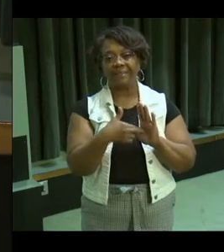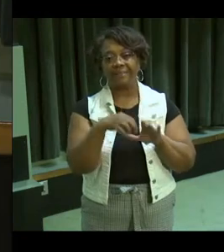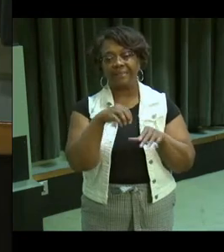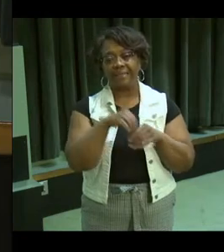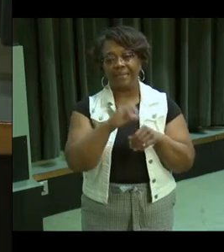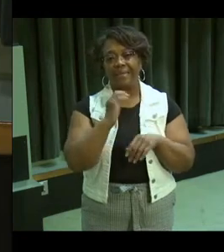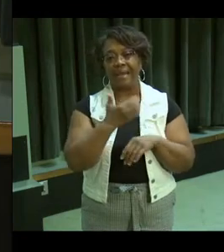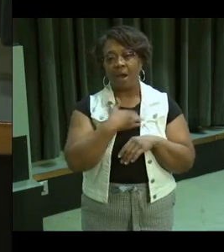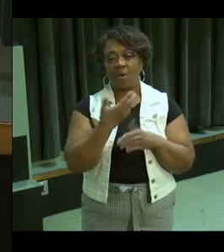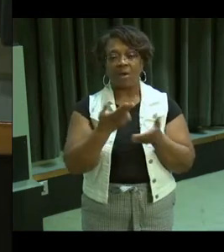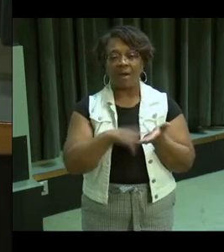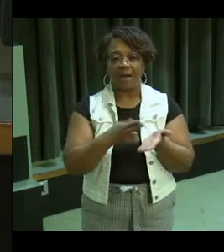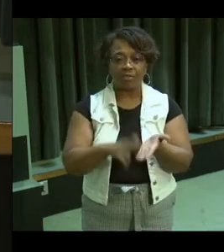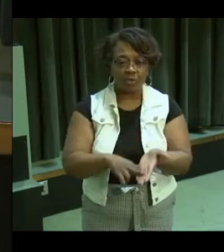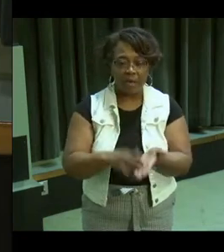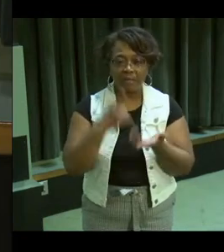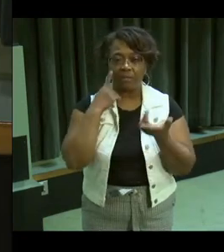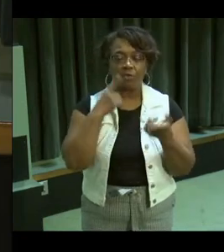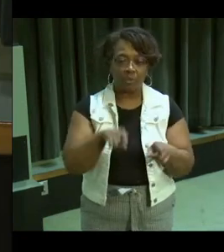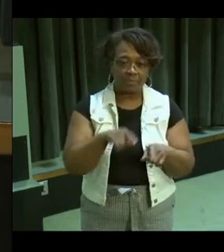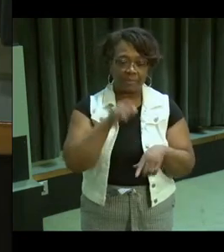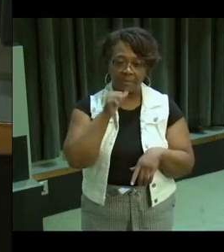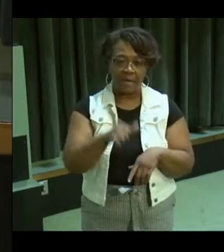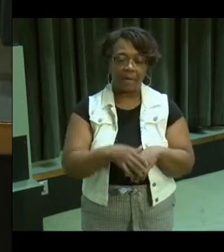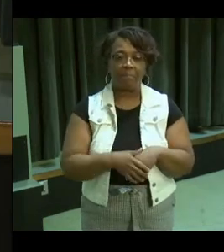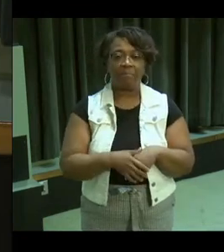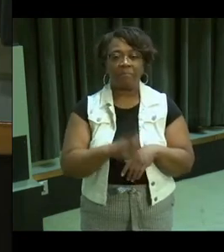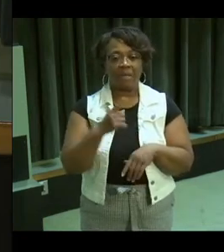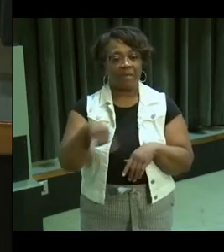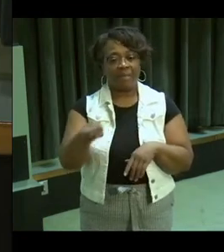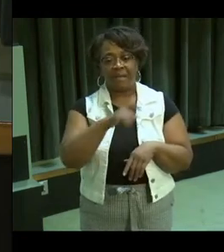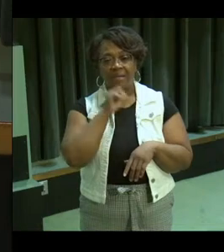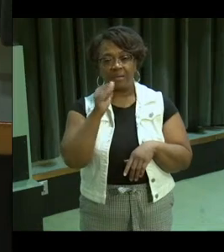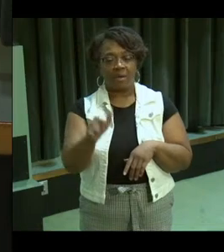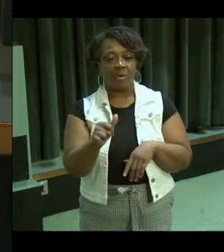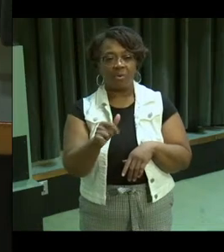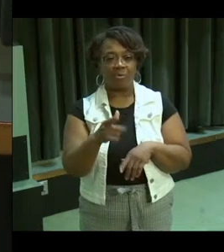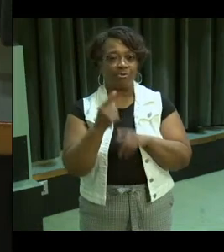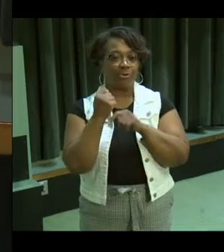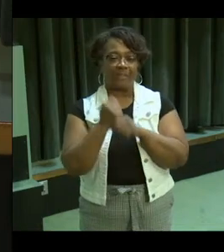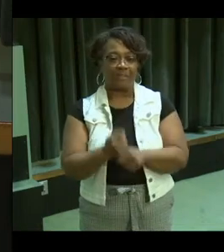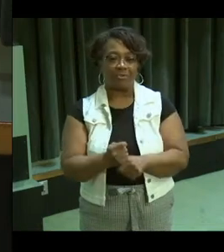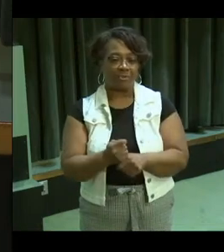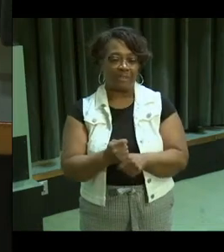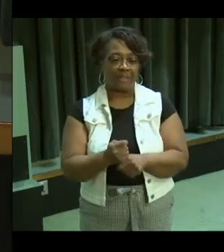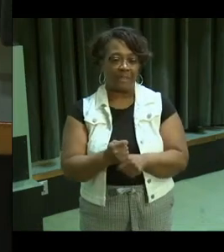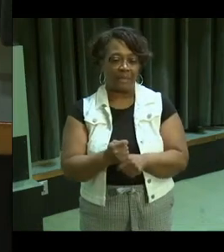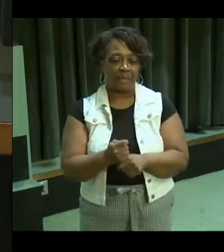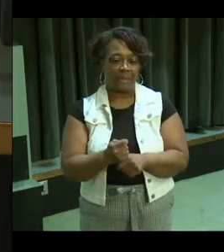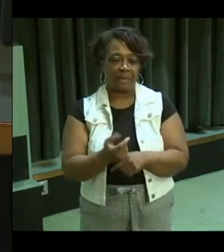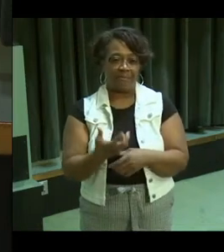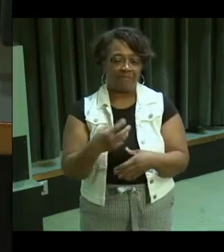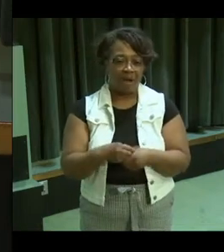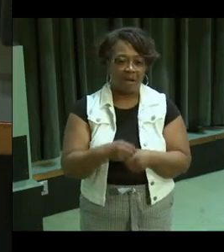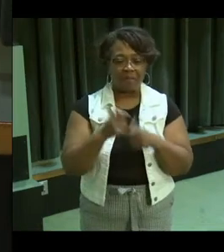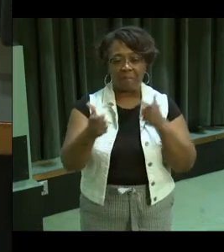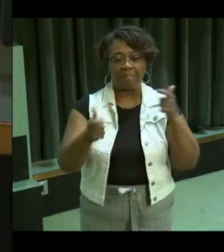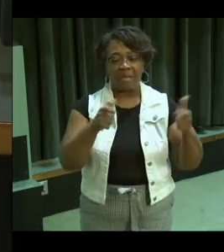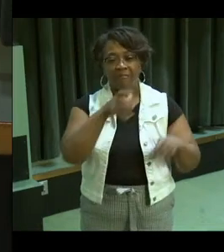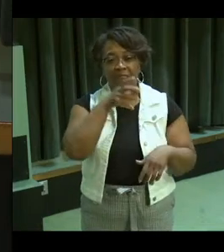know, in our contracts and our agreements. And they don't